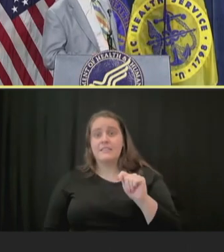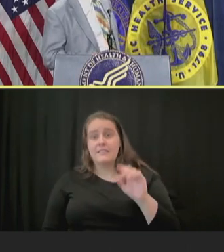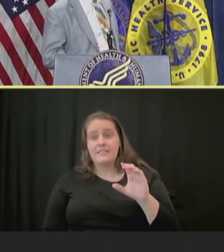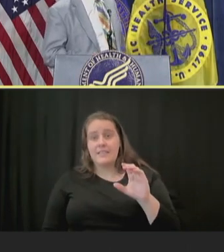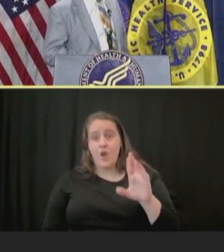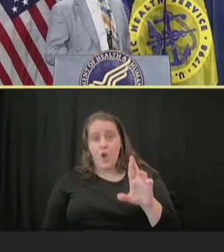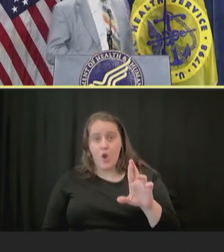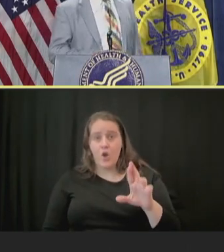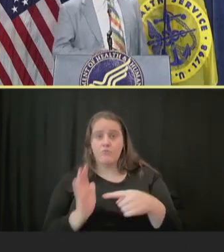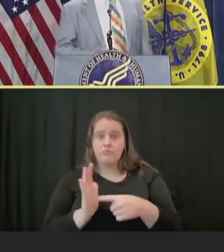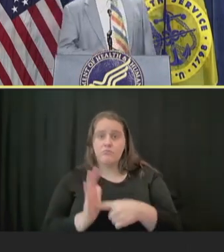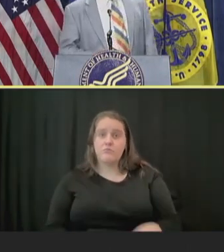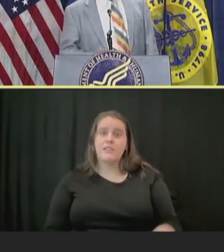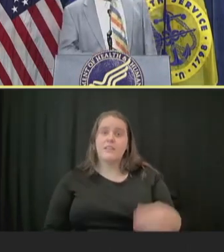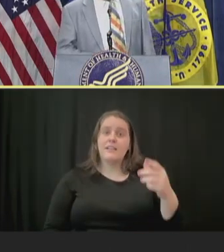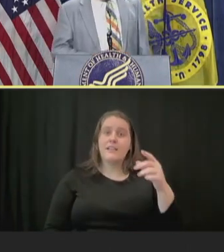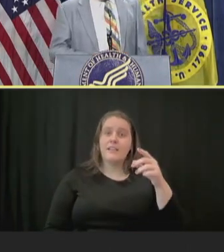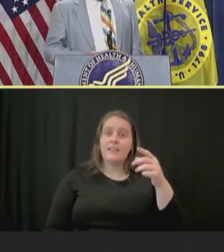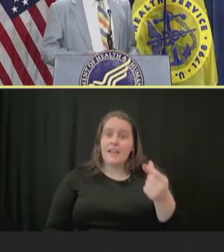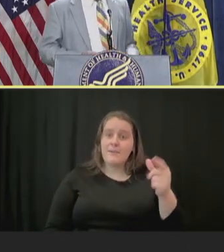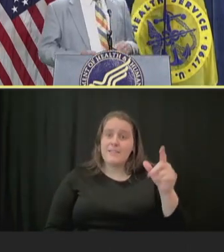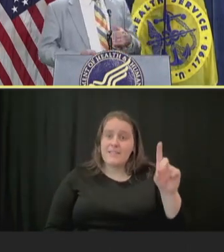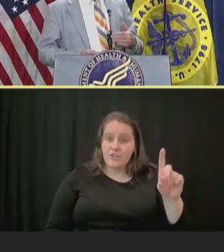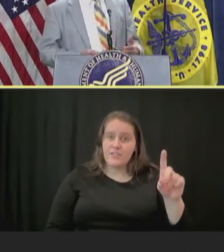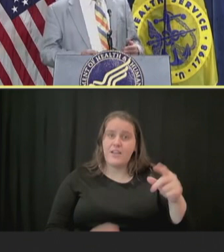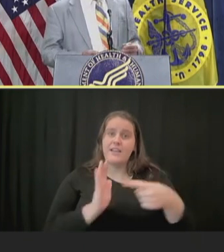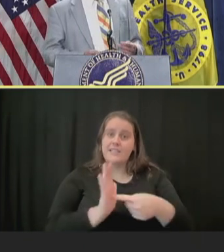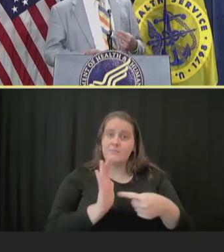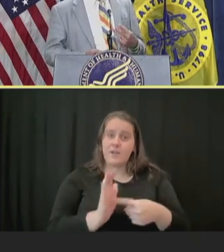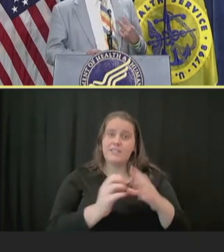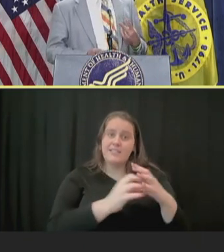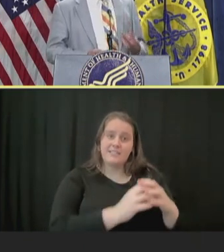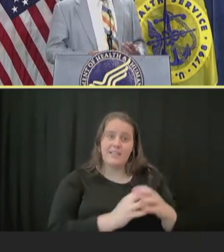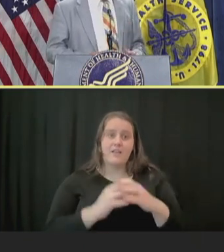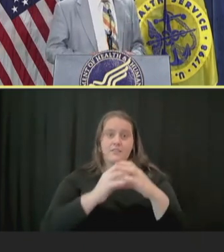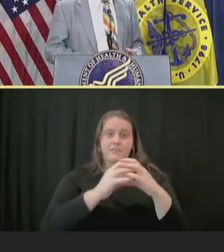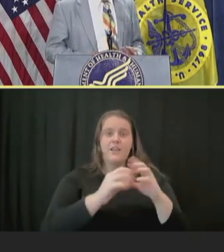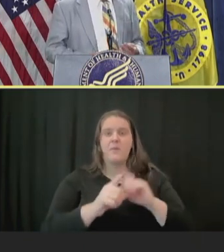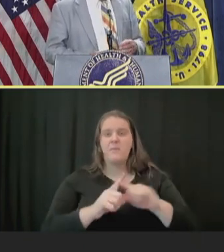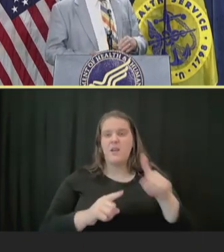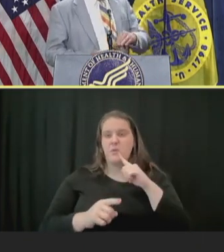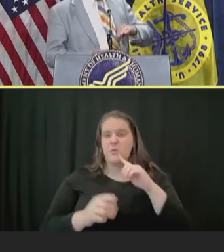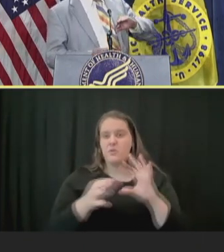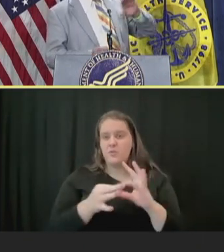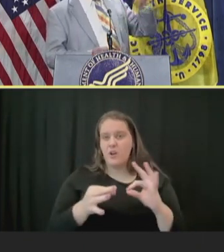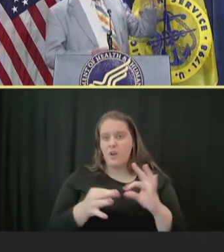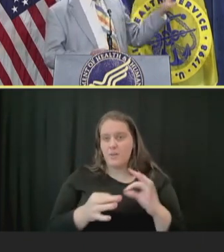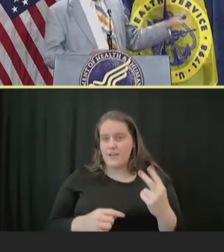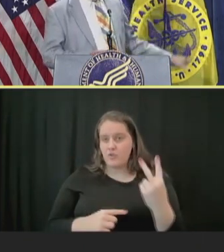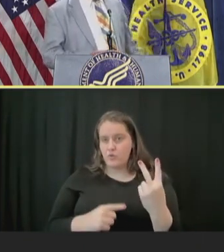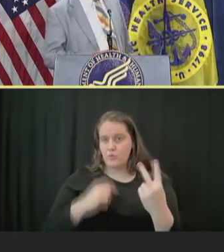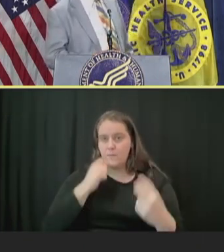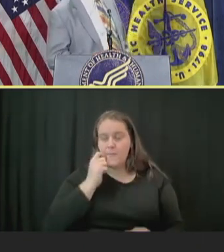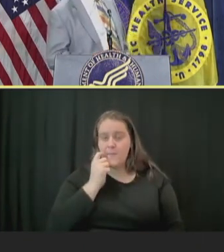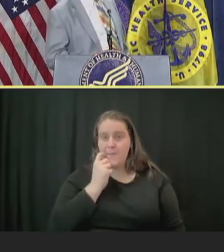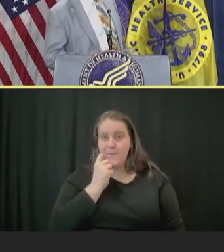TCR expressing cells. I'm just going to talk about two of them. They all have in common that